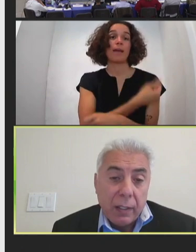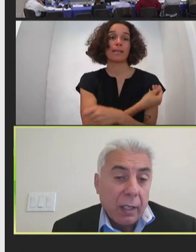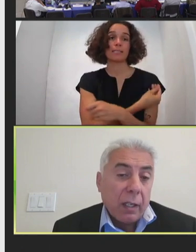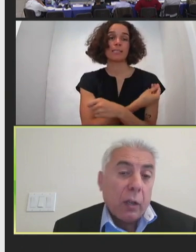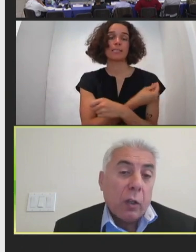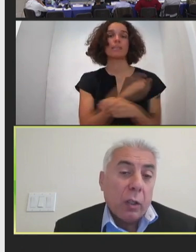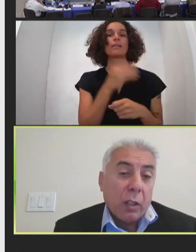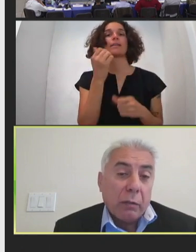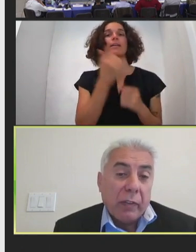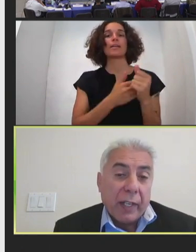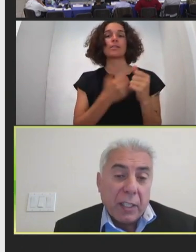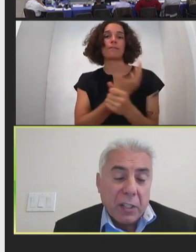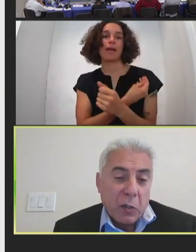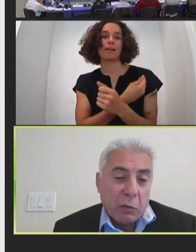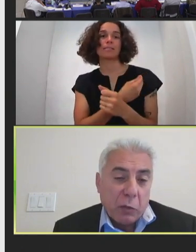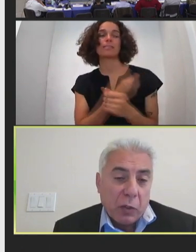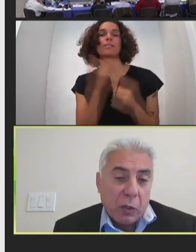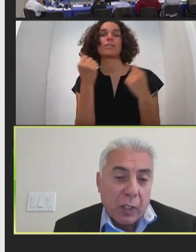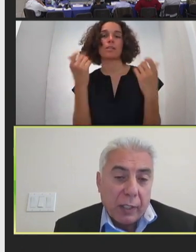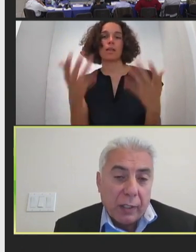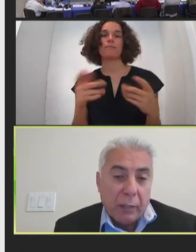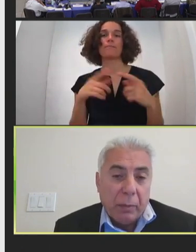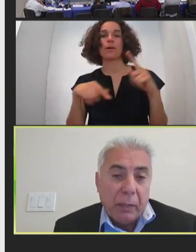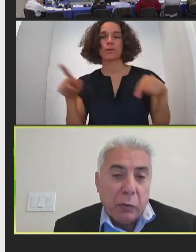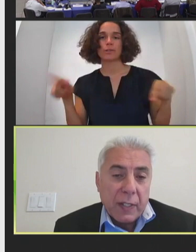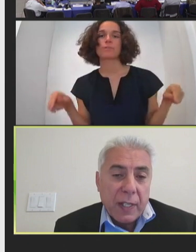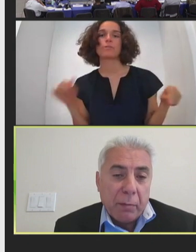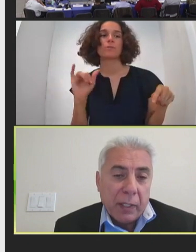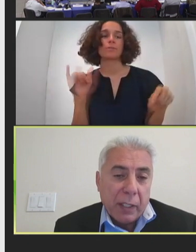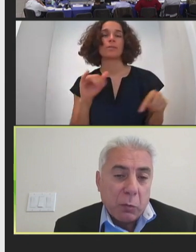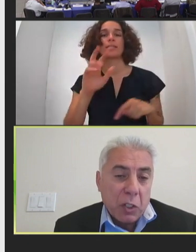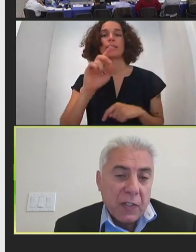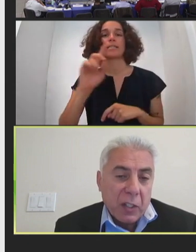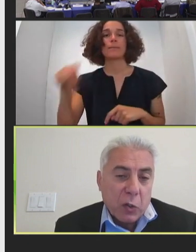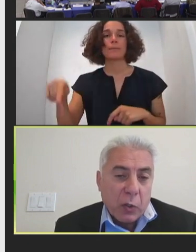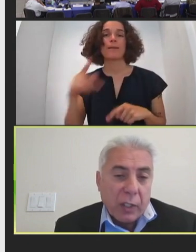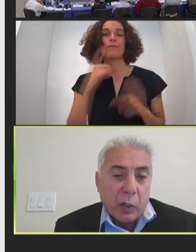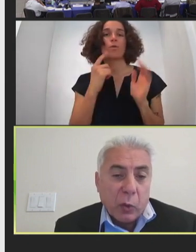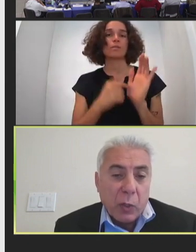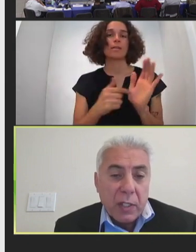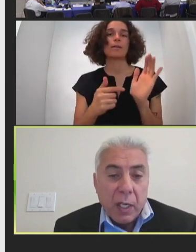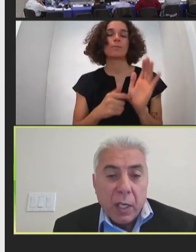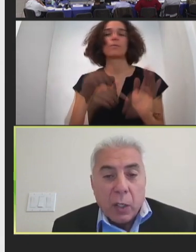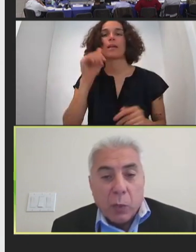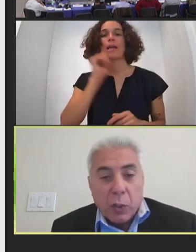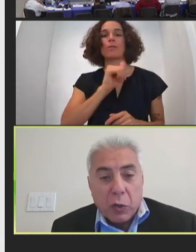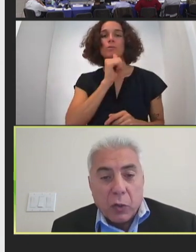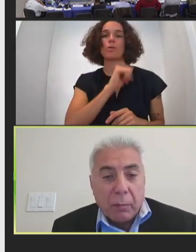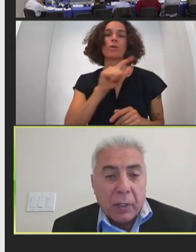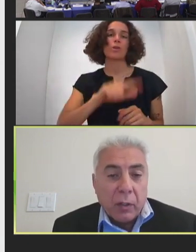there are a lot of variations. So, for -- if you look at DTP, for example here, which is Arizona, the lowest, Washington, the middle;